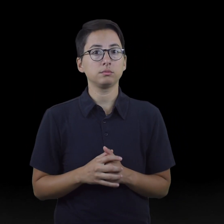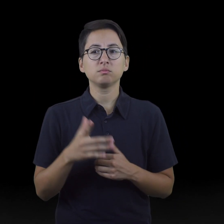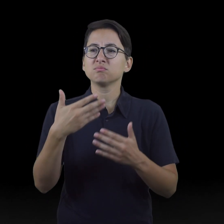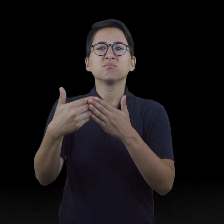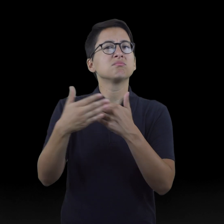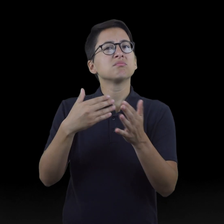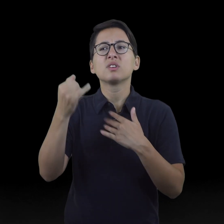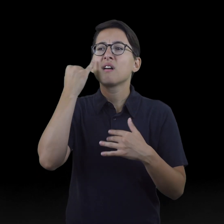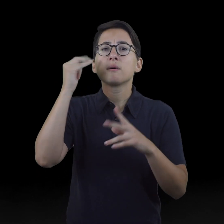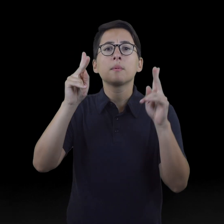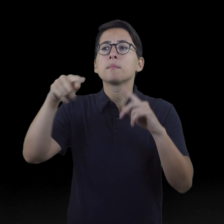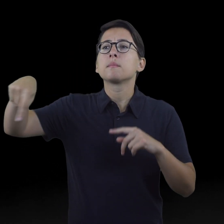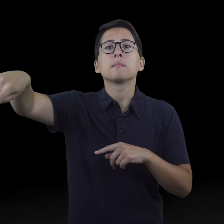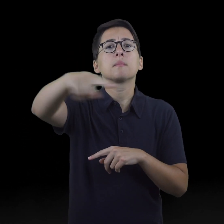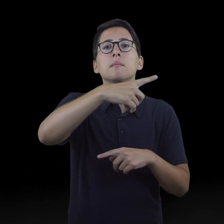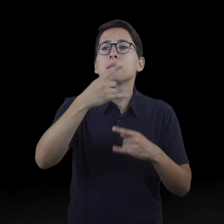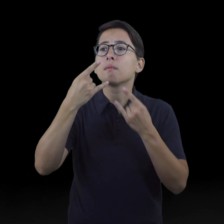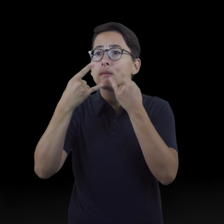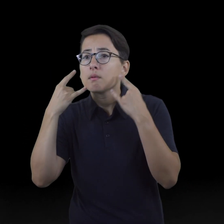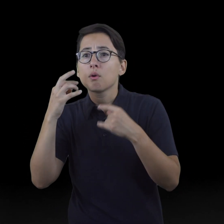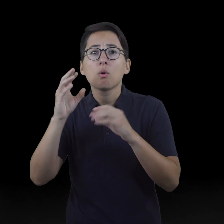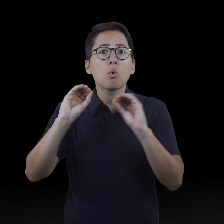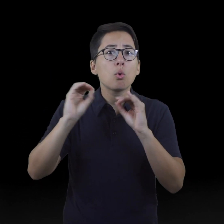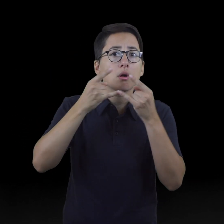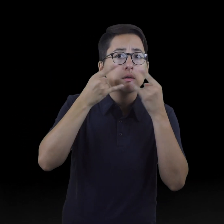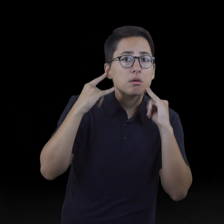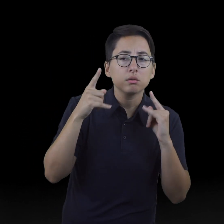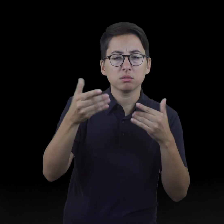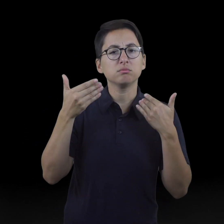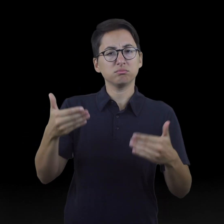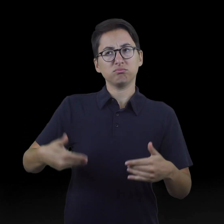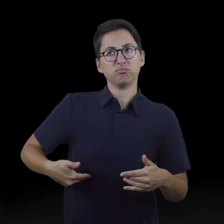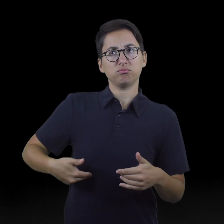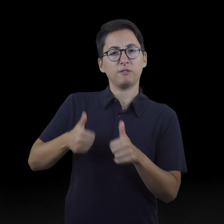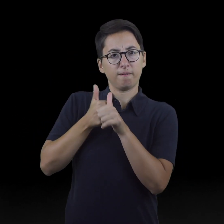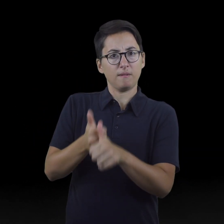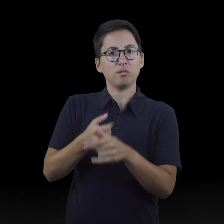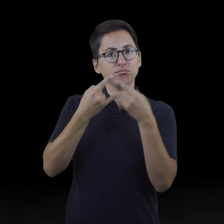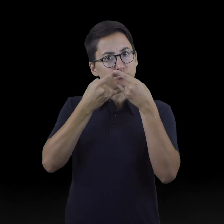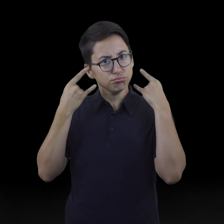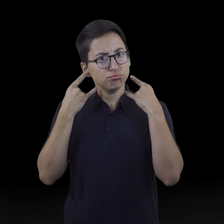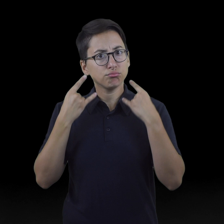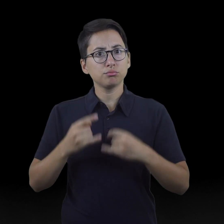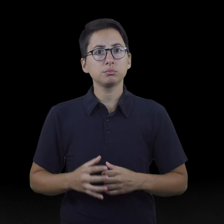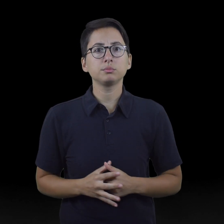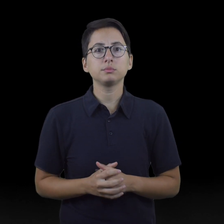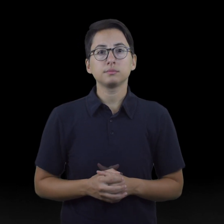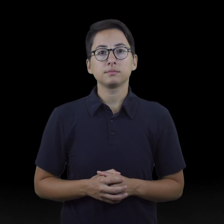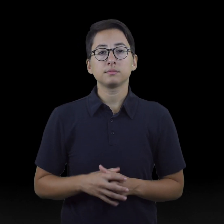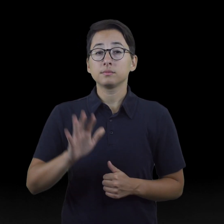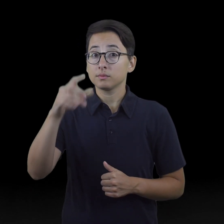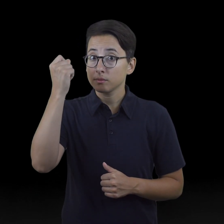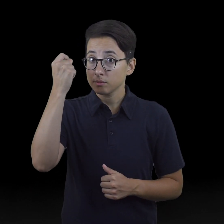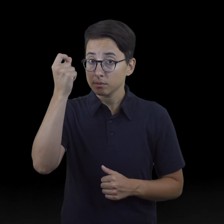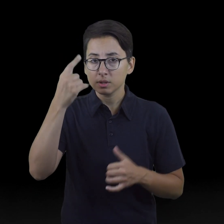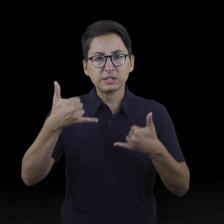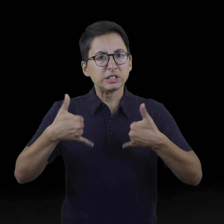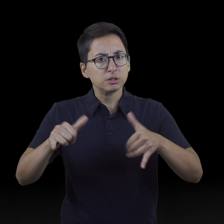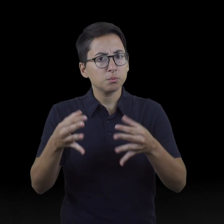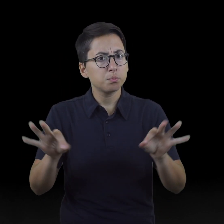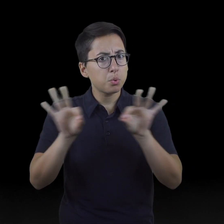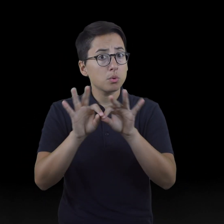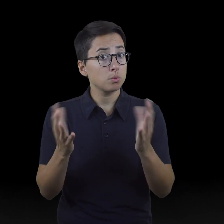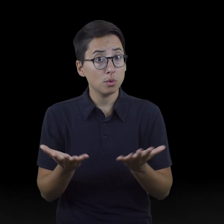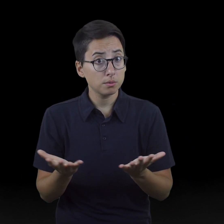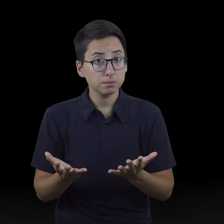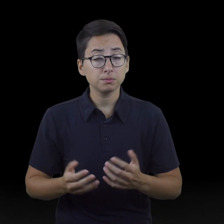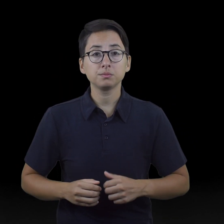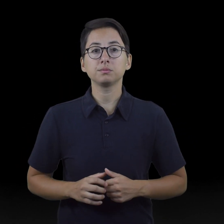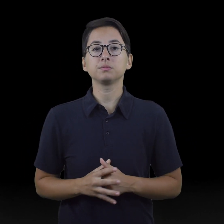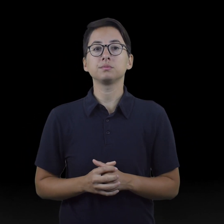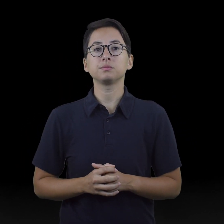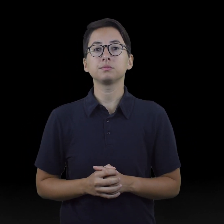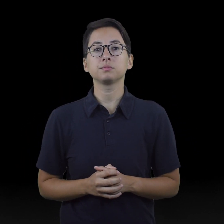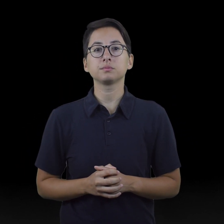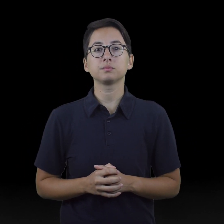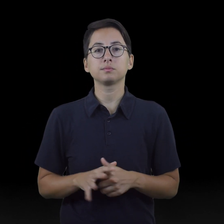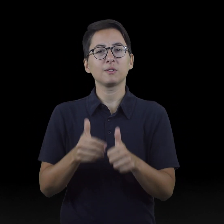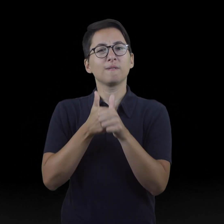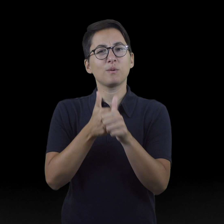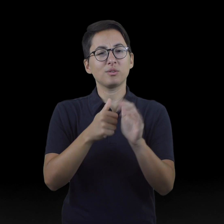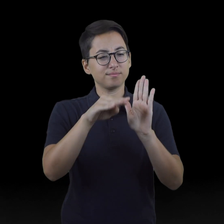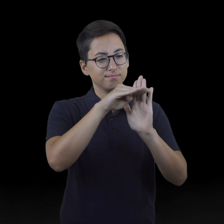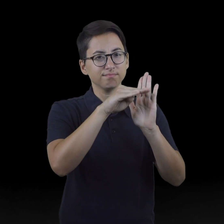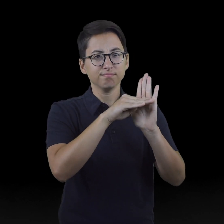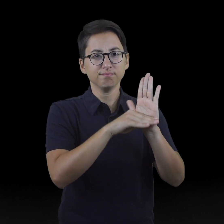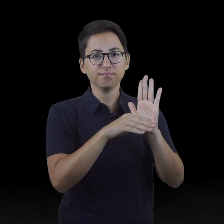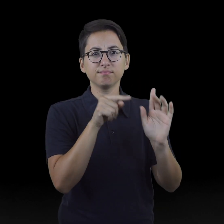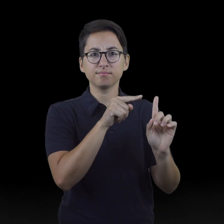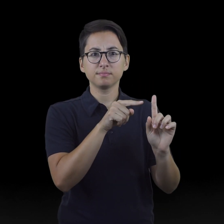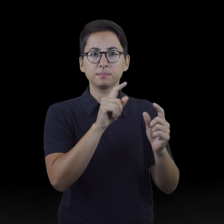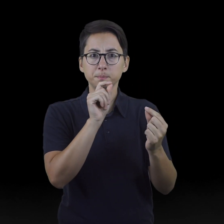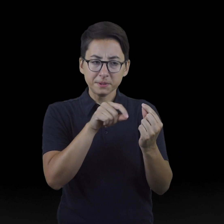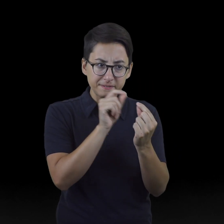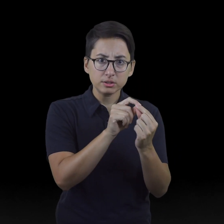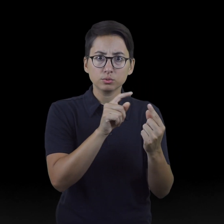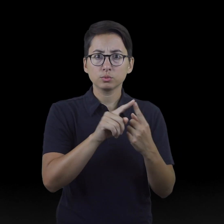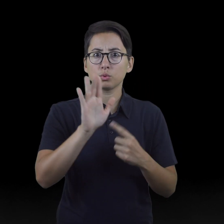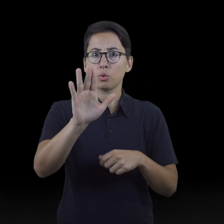you are masked. It is still important to: ● Follow guidance specific to your workplace.